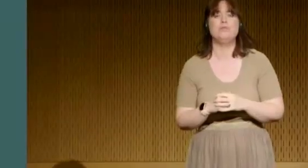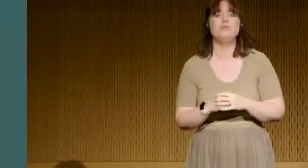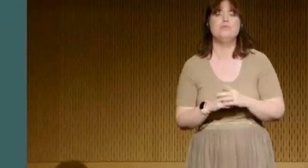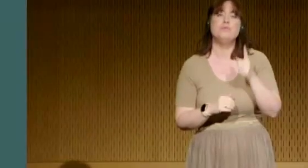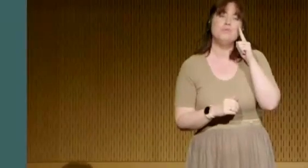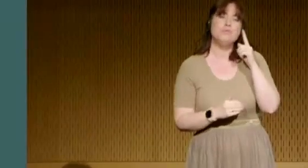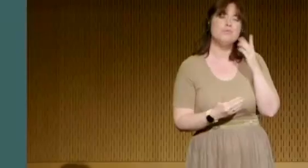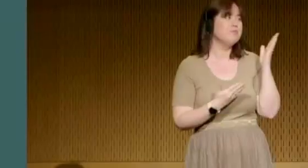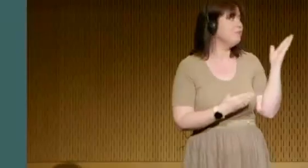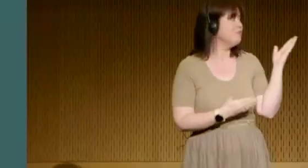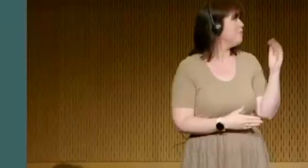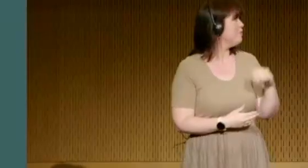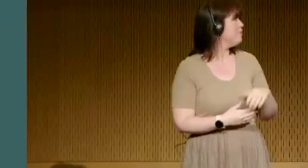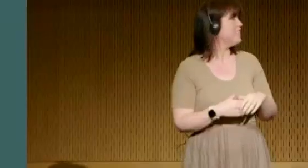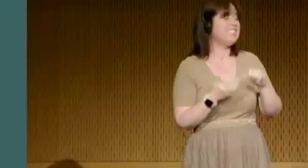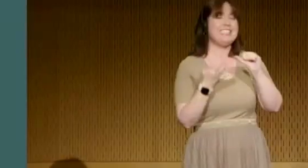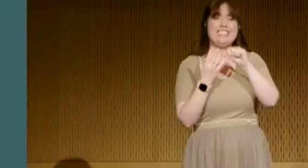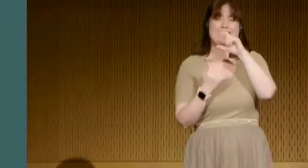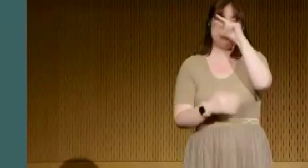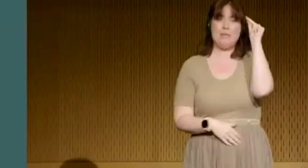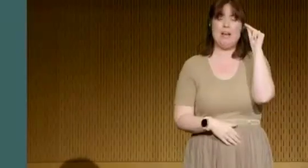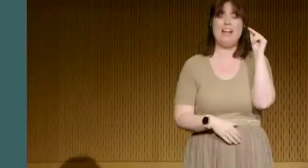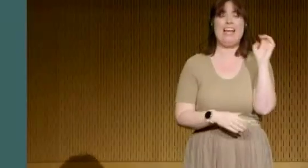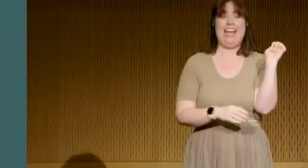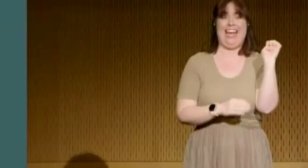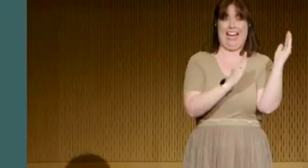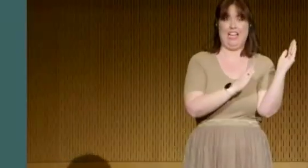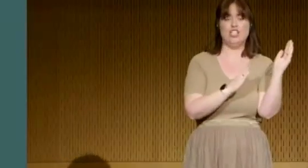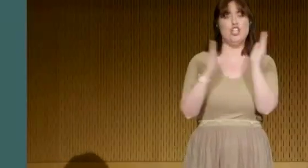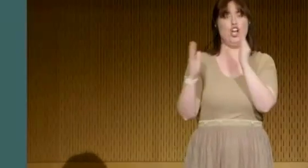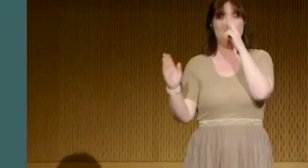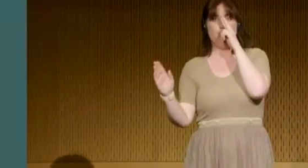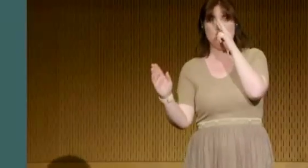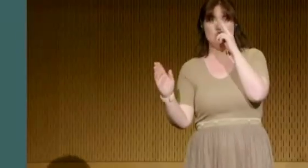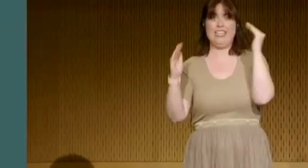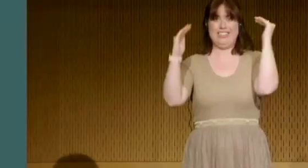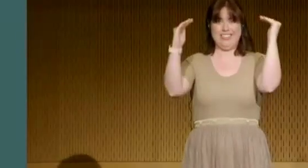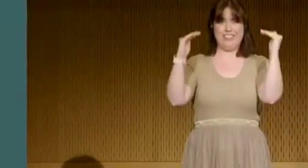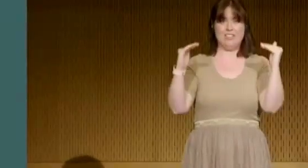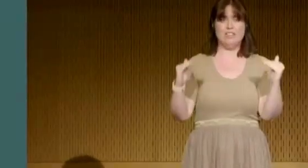from the six examples here I have the English on the left and the Russian on the right. And I guess